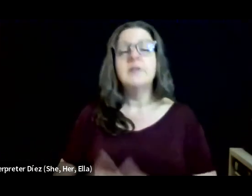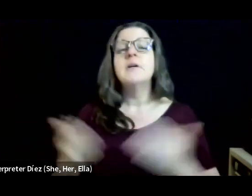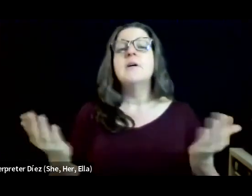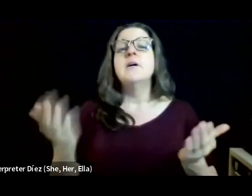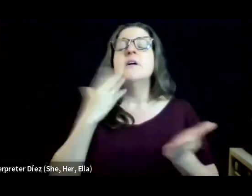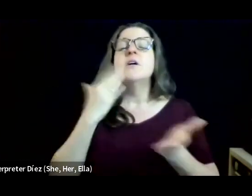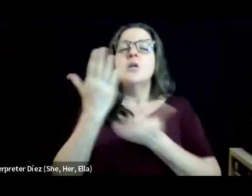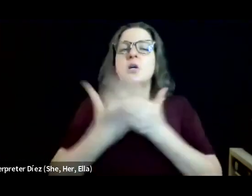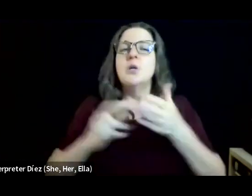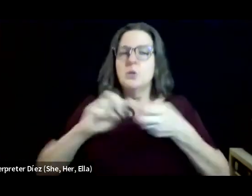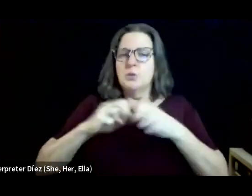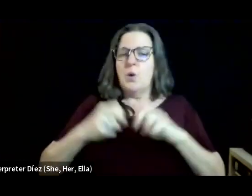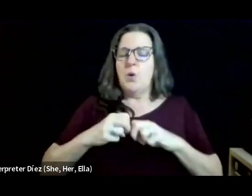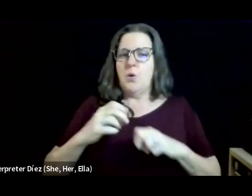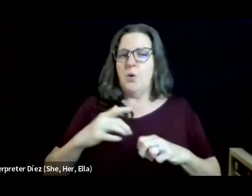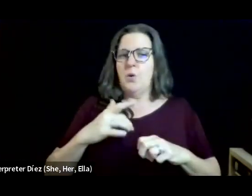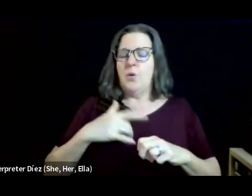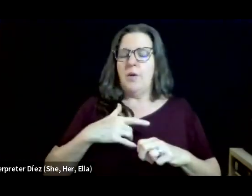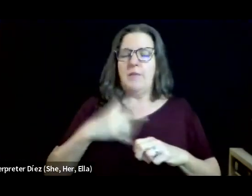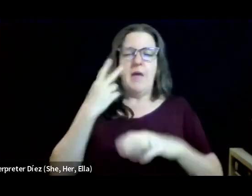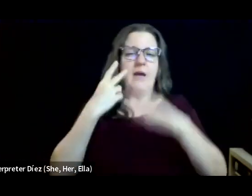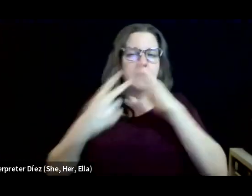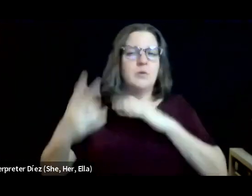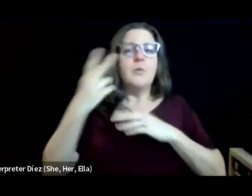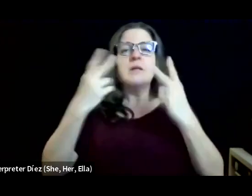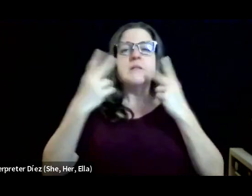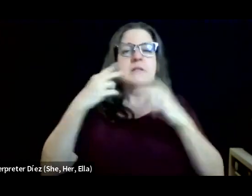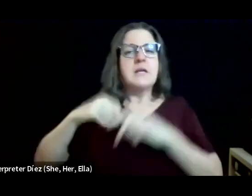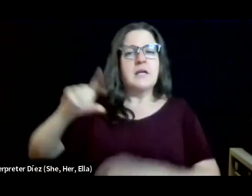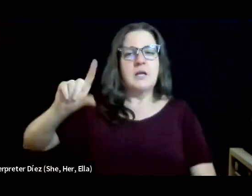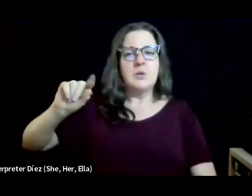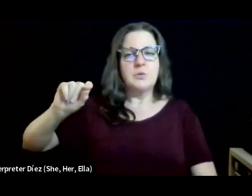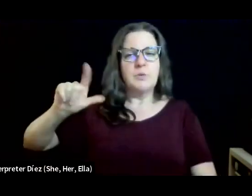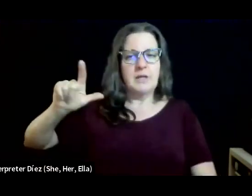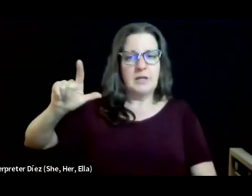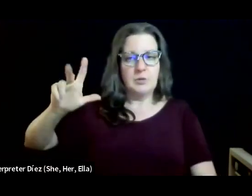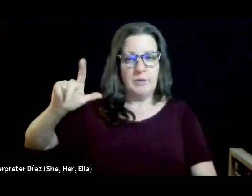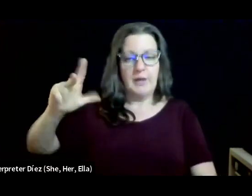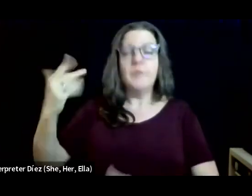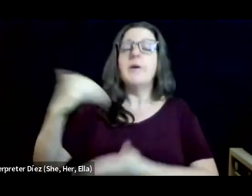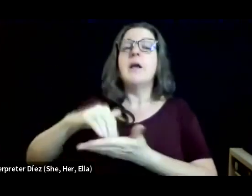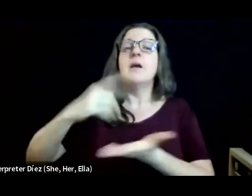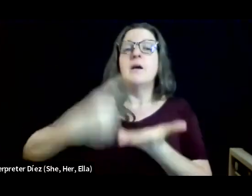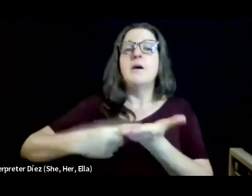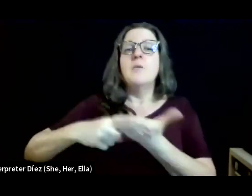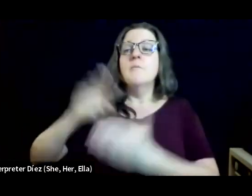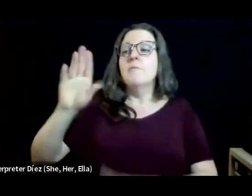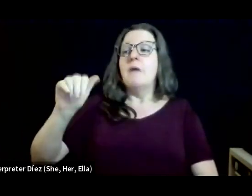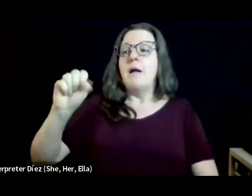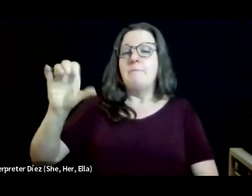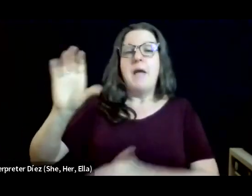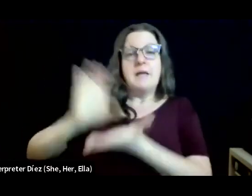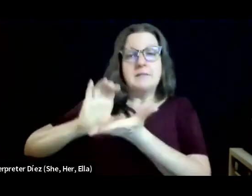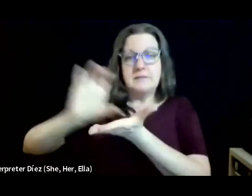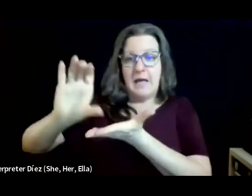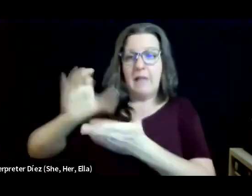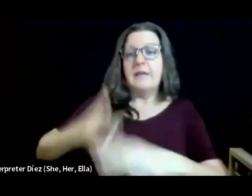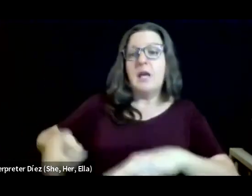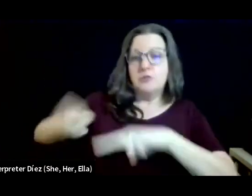that I think we'll see in 2023. Again, we're going to be talking about a base allocation inquiry-increase. This is something that we